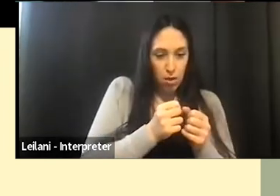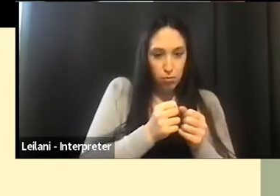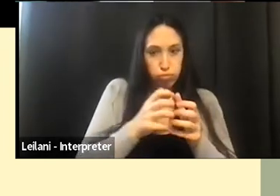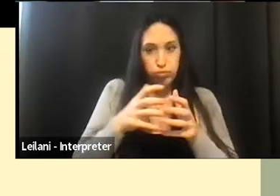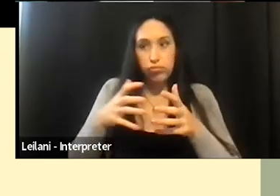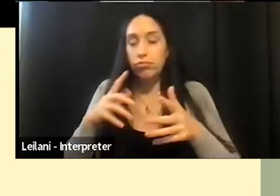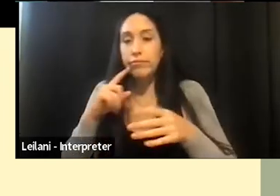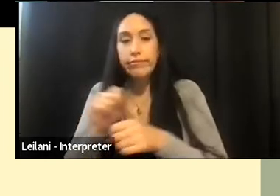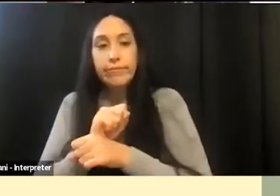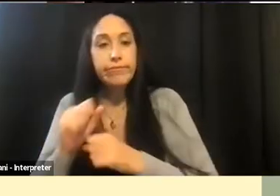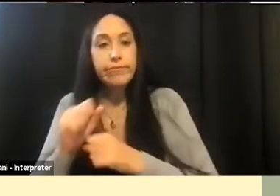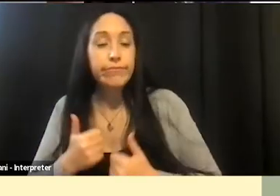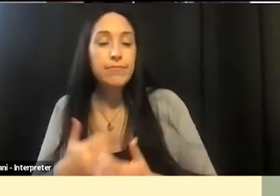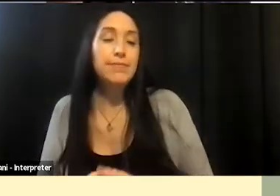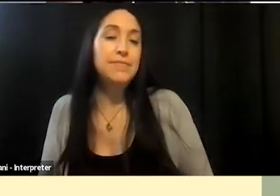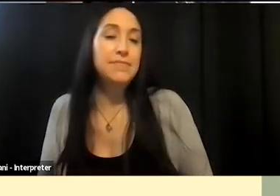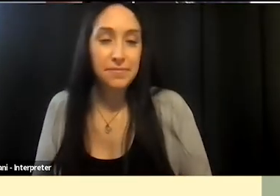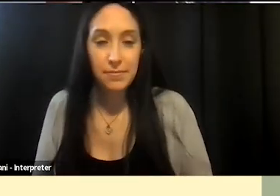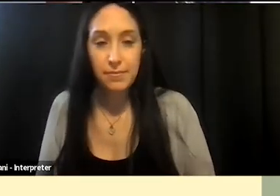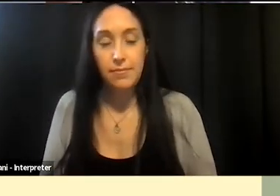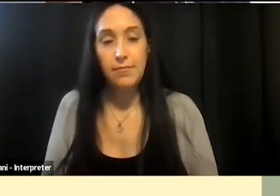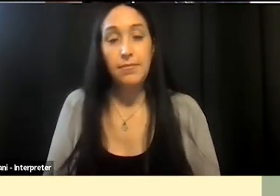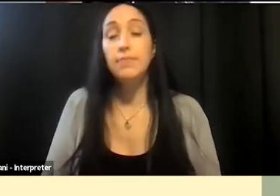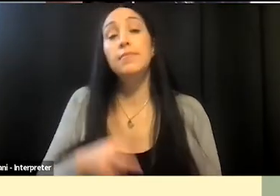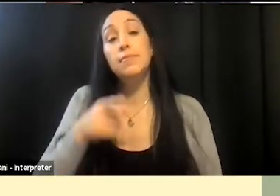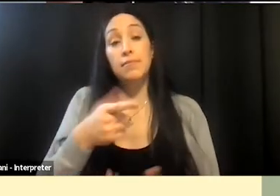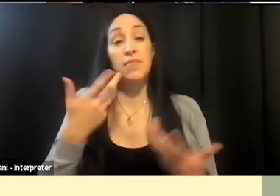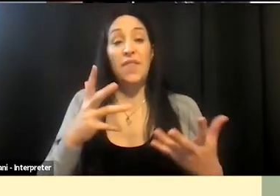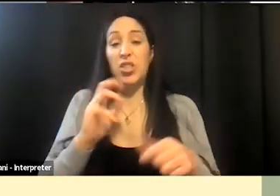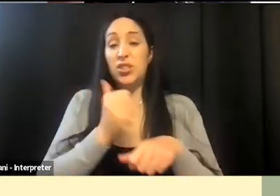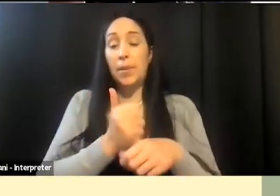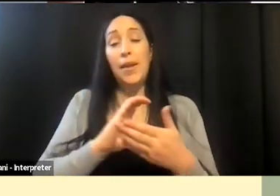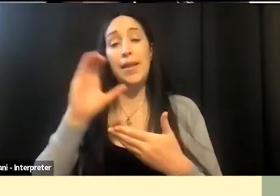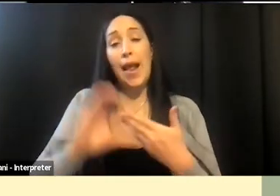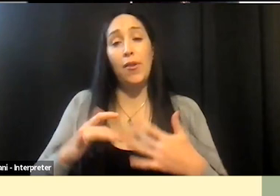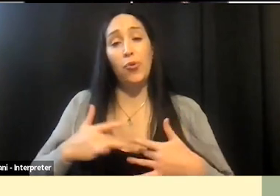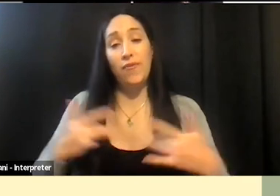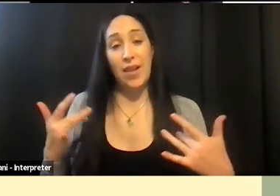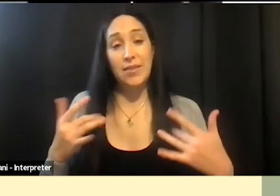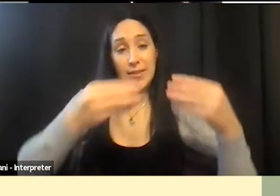As you heard people talking, I've made a calendar of events. I have the next trainings.